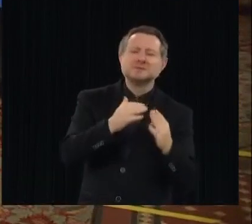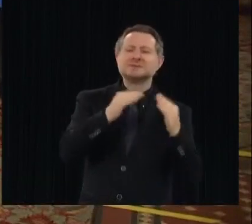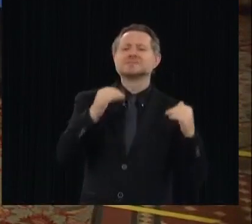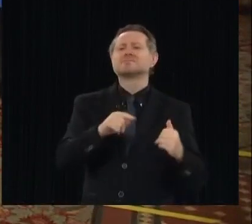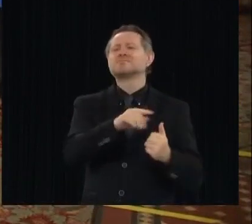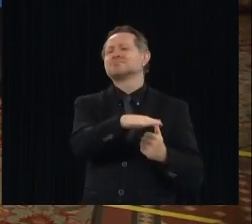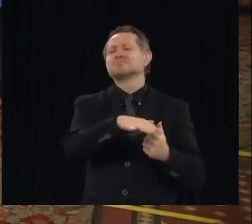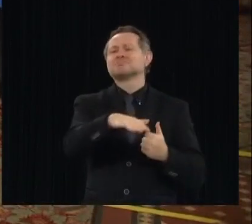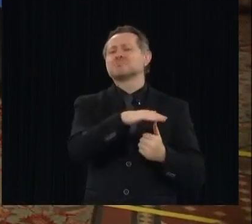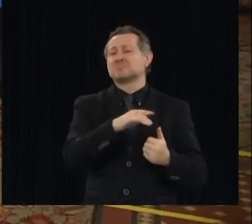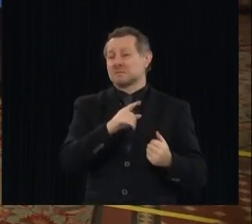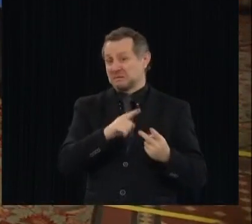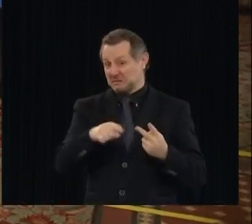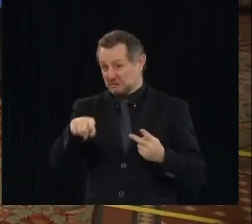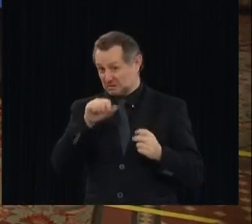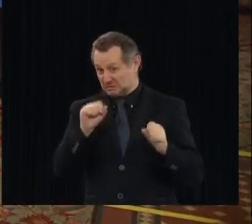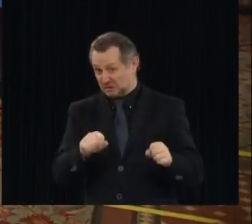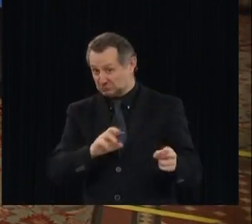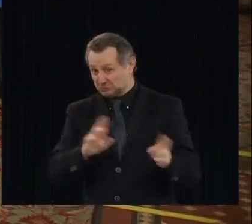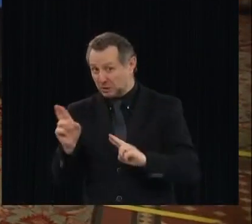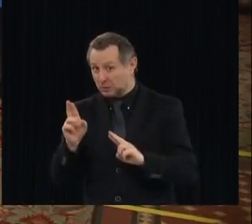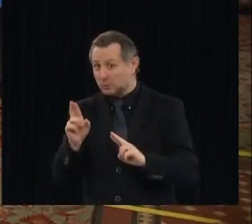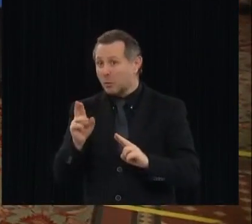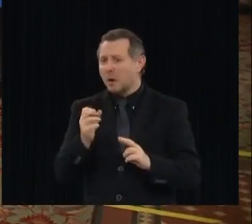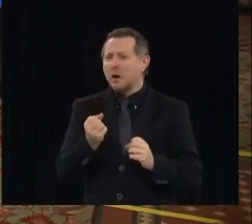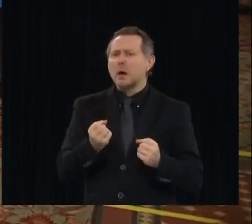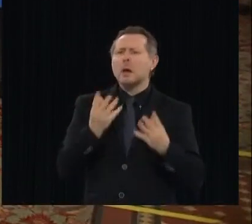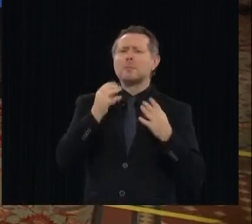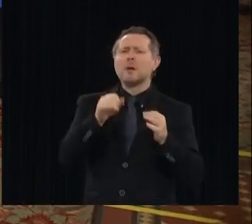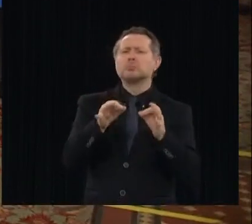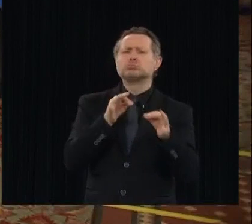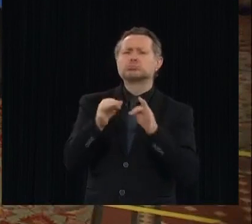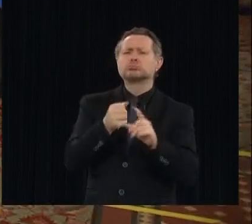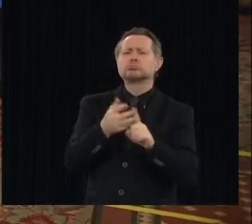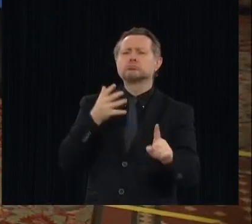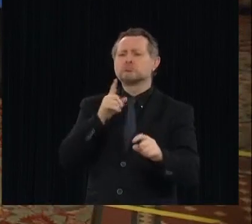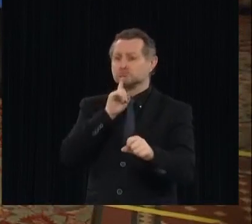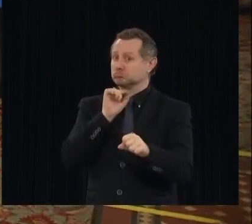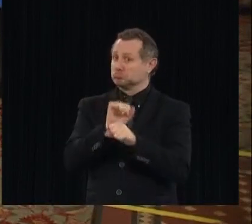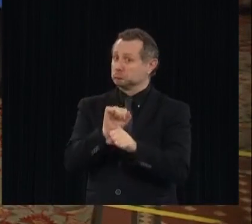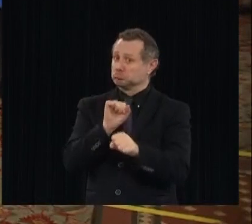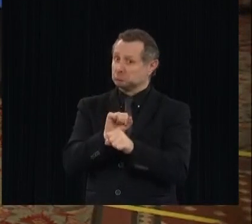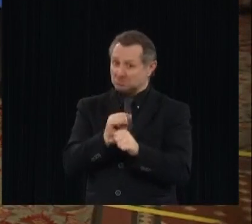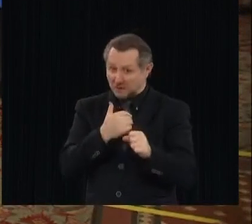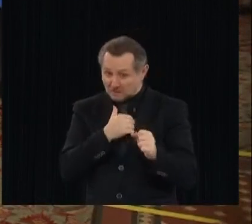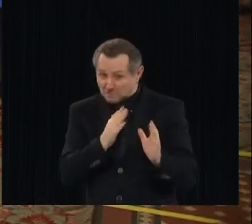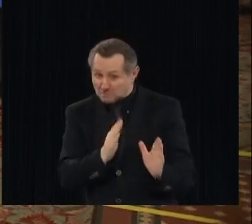FOR, SO THAT OFFICIALS COULD THEN PERFORM TESTING IN THE PRISON SYSTEM.